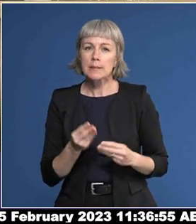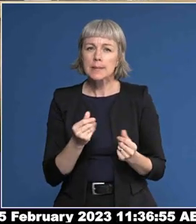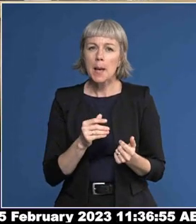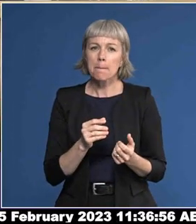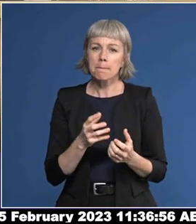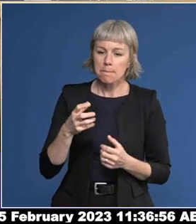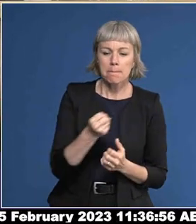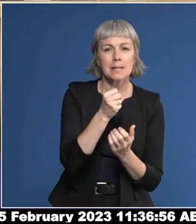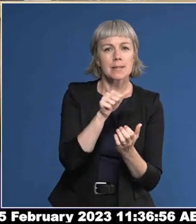learning and development framework.